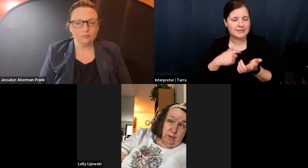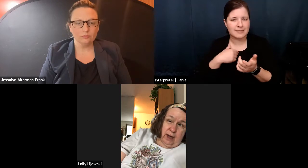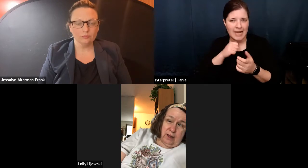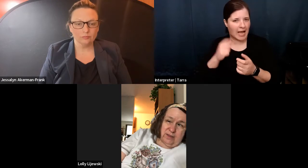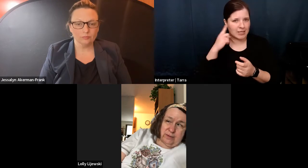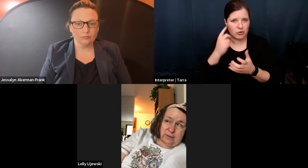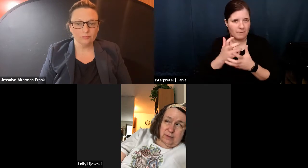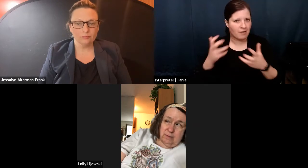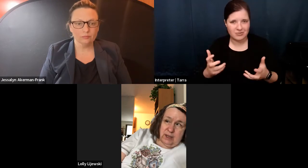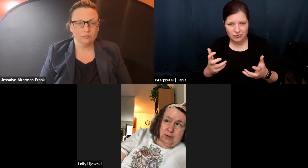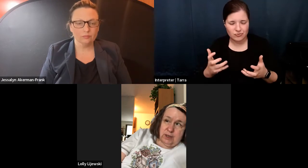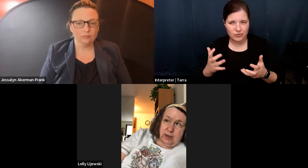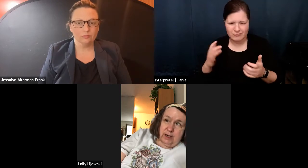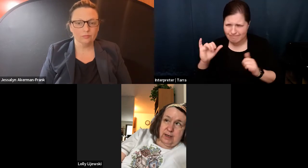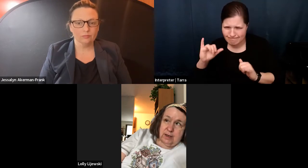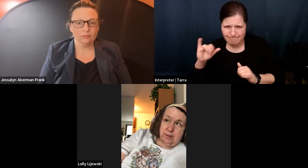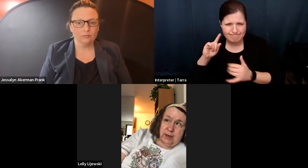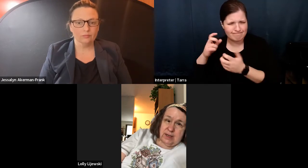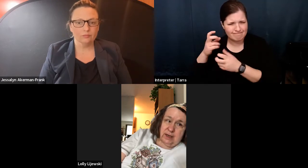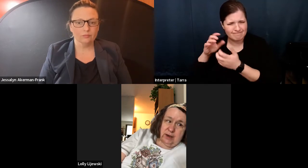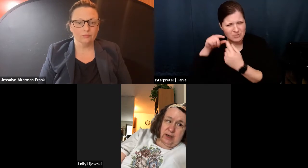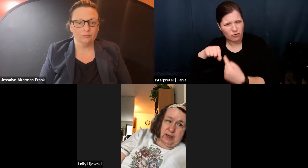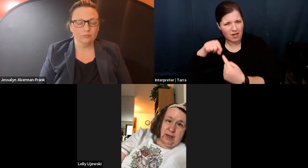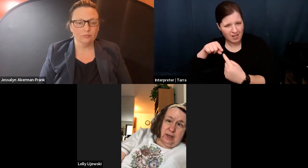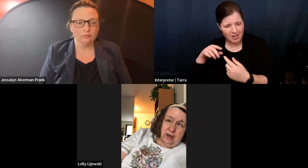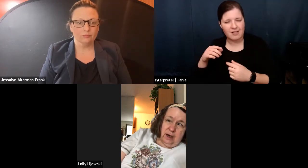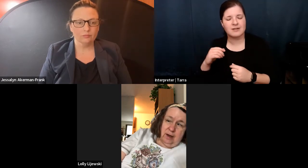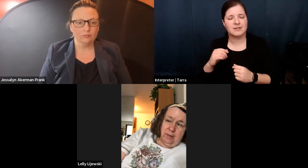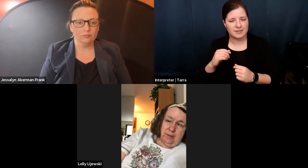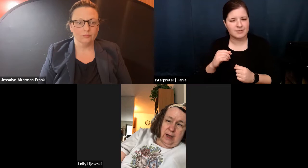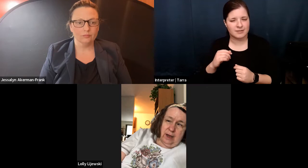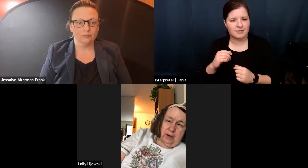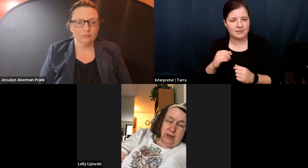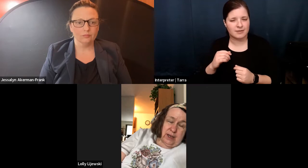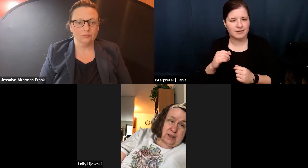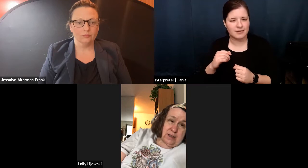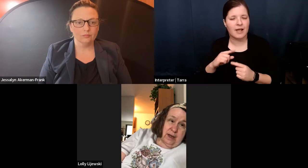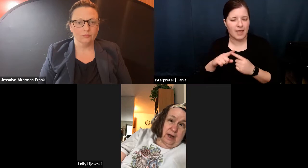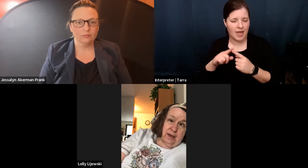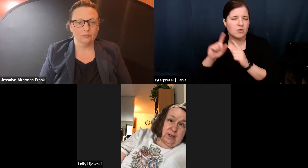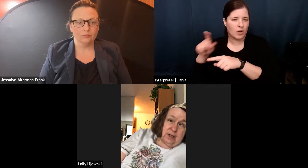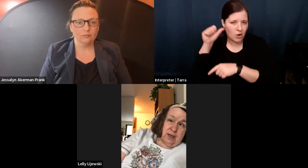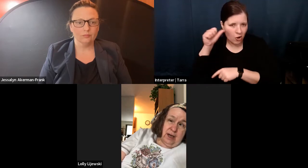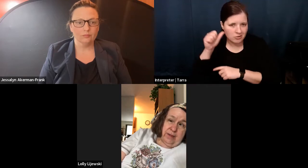And then, as I said in my introduction, I come later to hearing loss about, I think, in my, oh, mid to late 50s, I